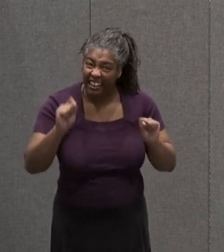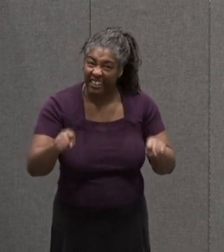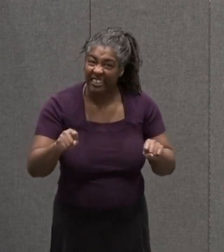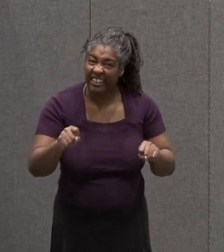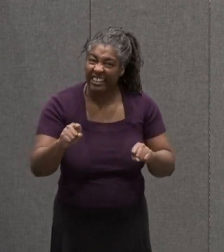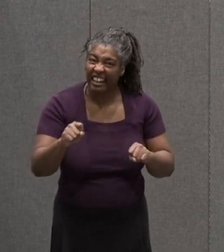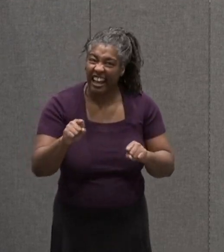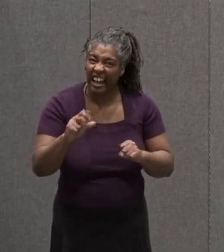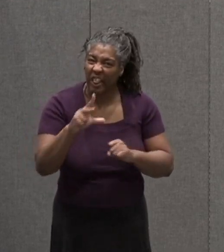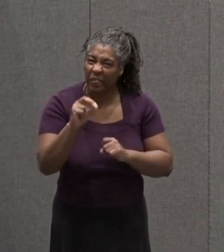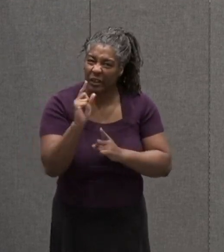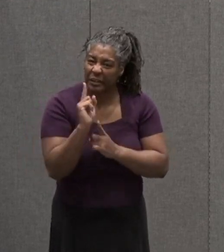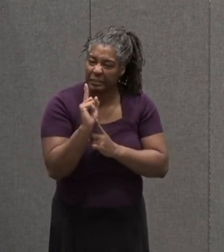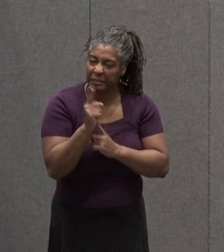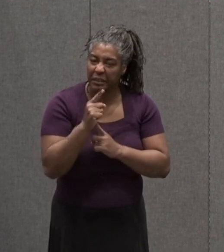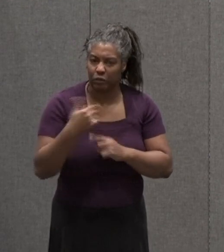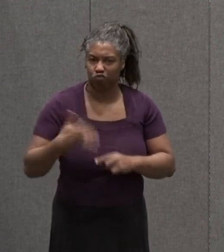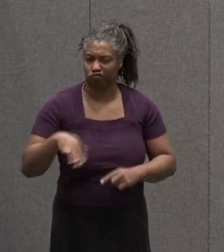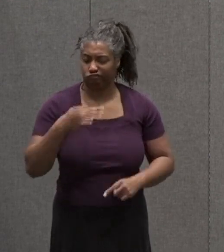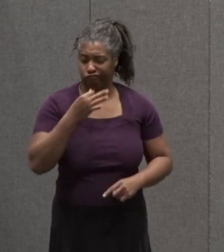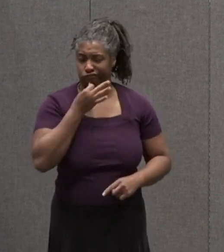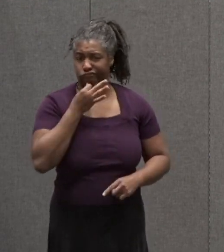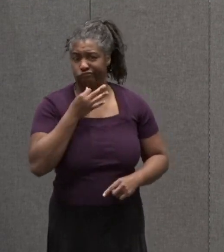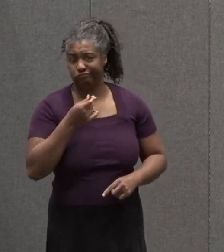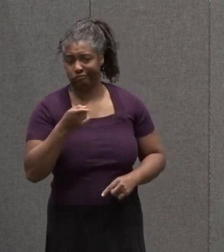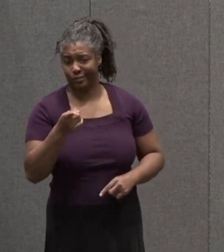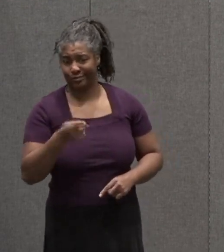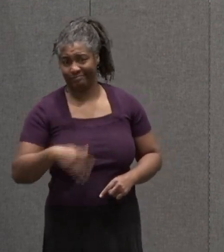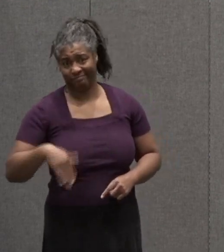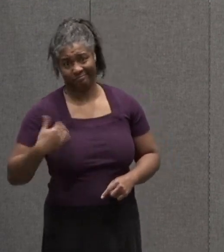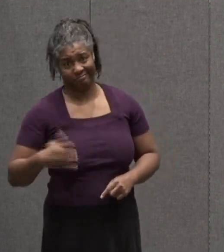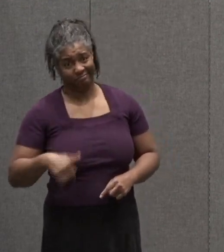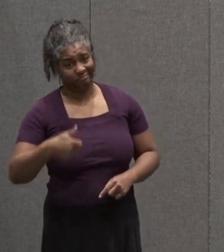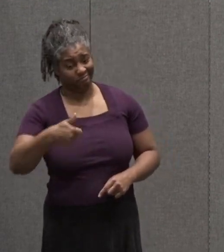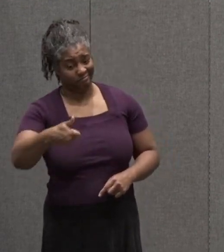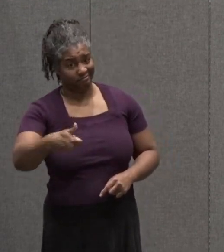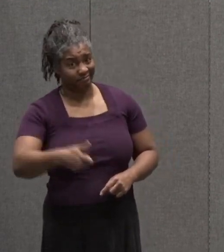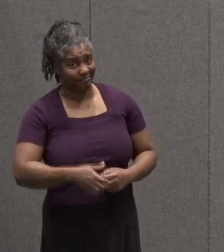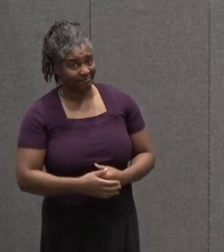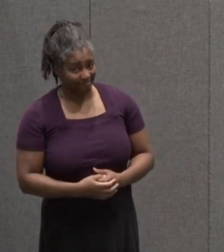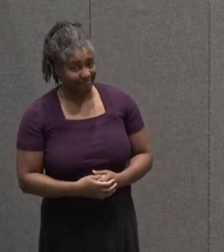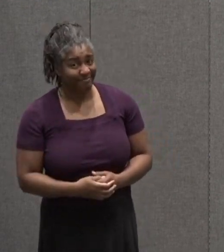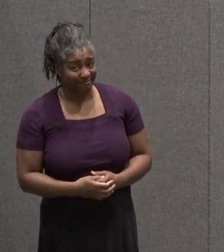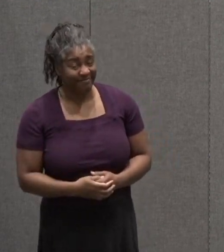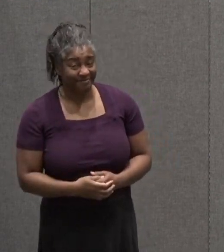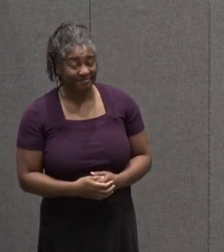I'm so impressed. Well, I wonder, when should we do meditation?